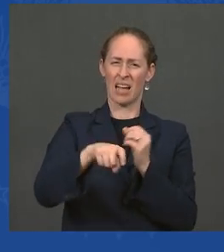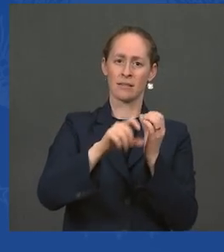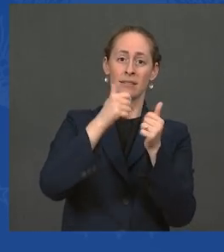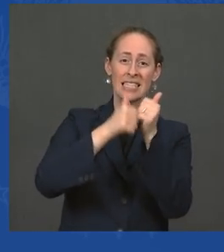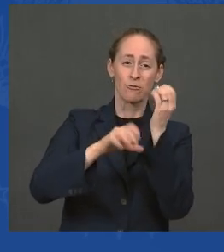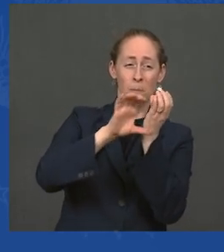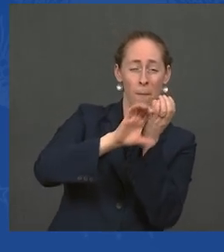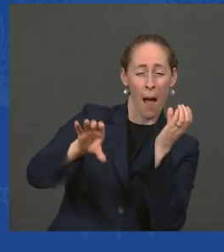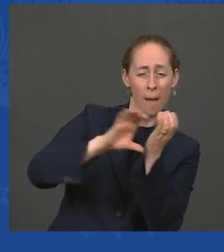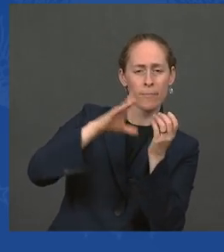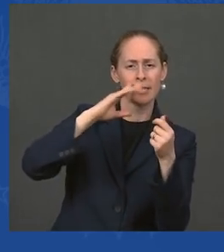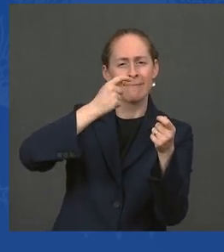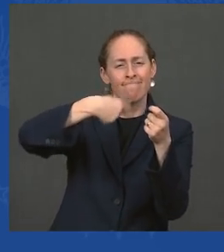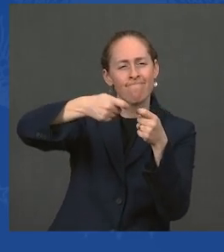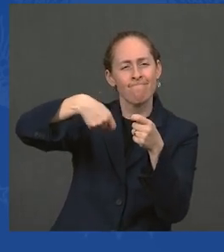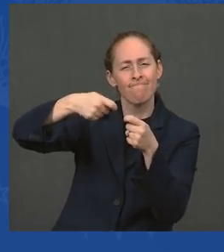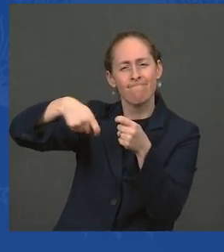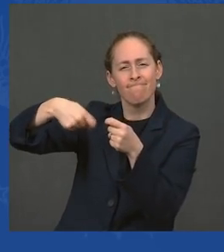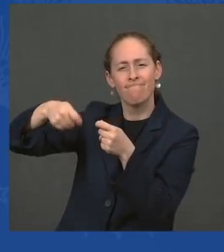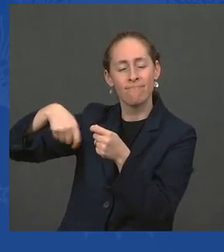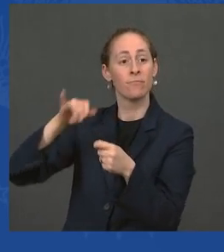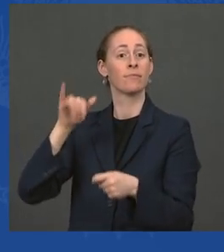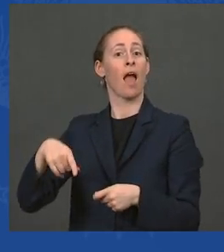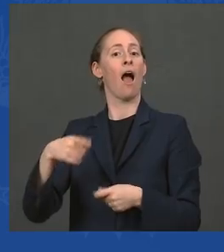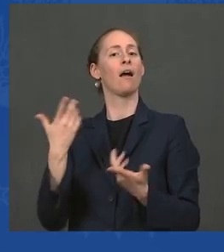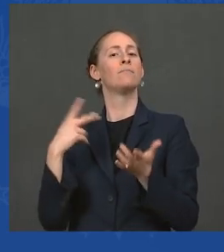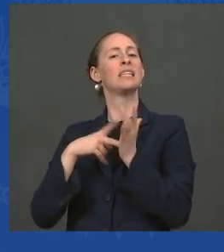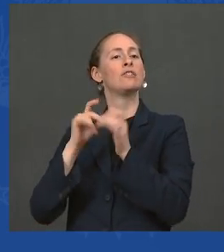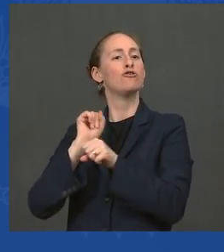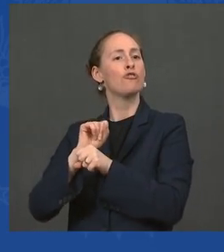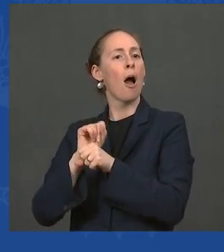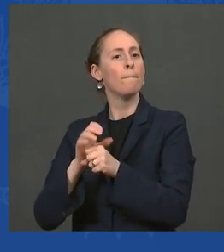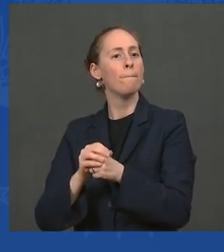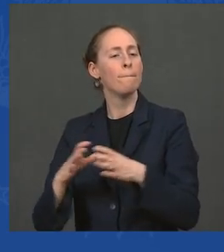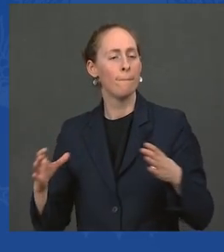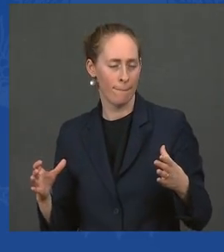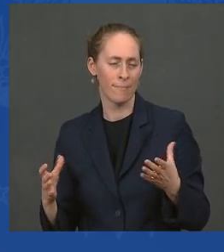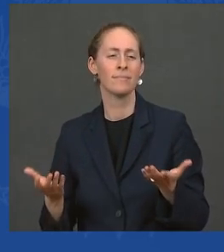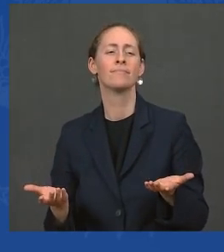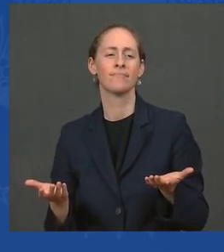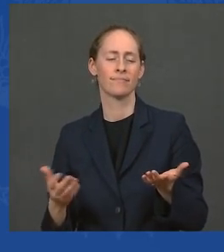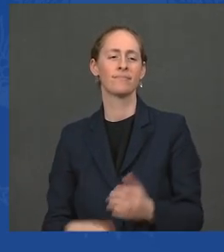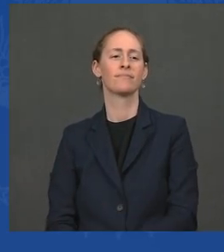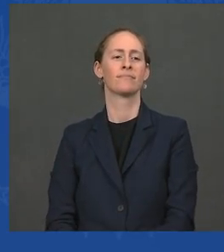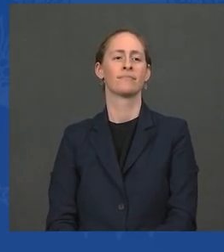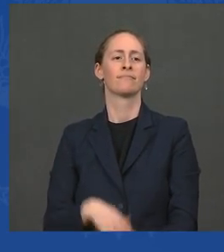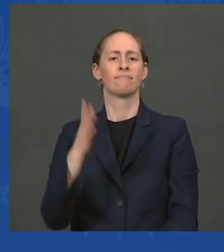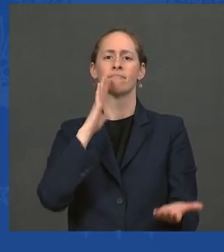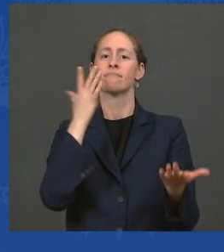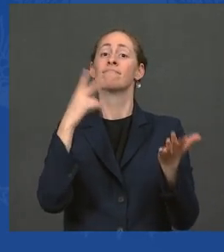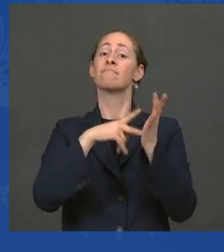again, creating jobs but doing more than that: increasing the health and wellbeing of our children.